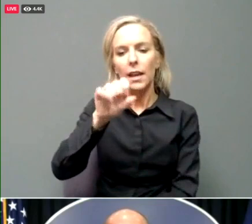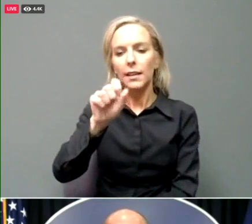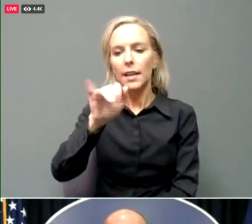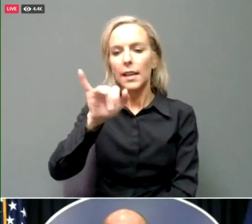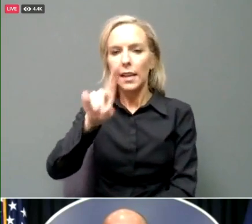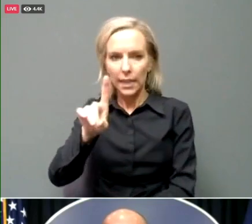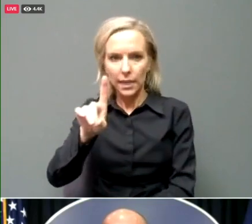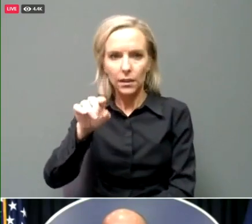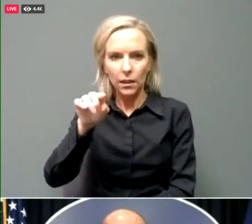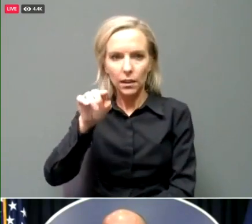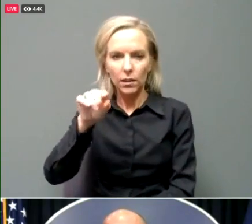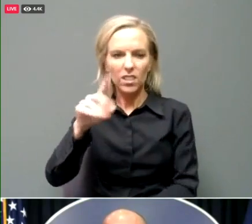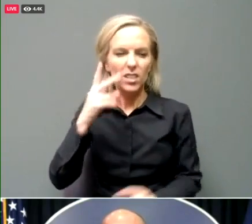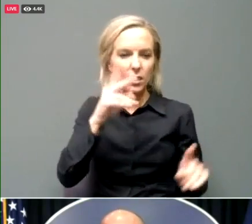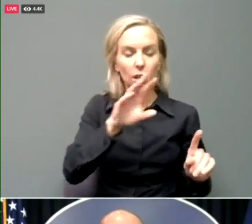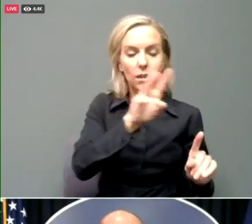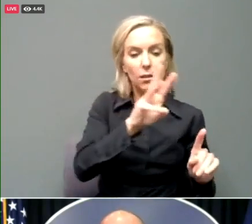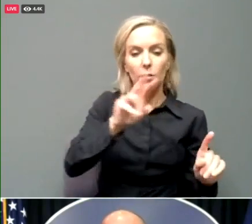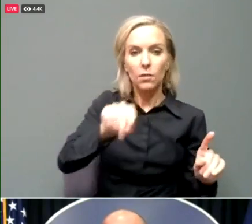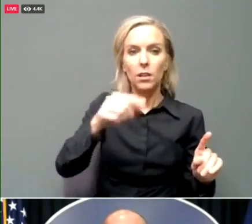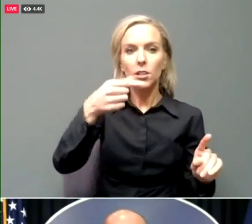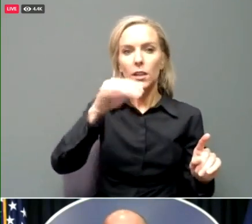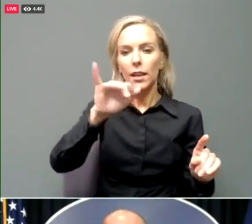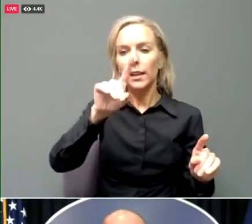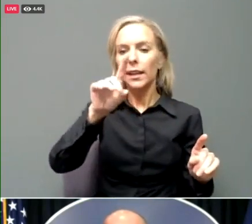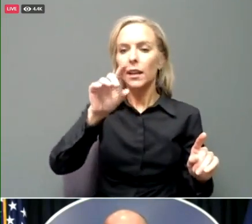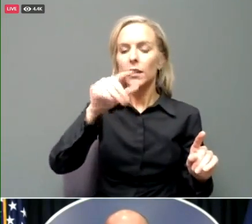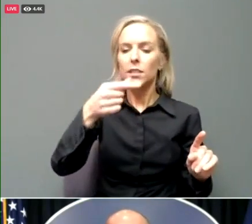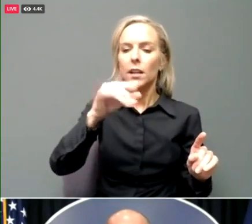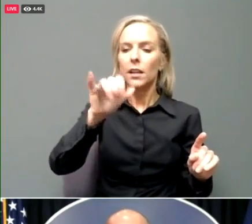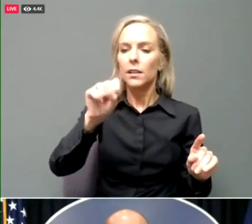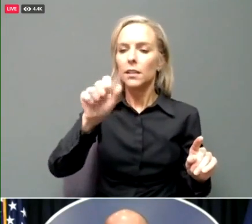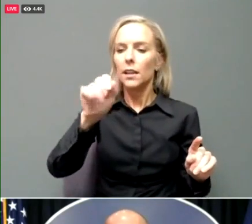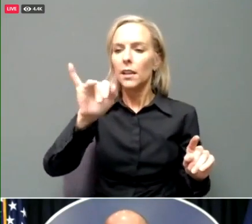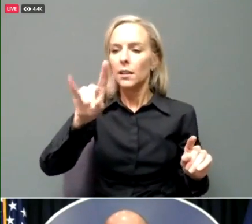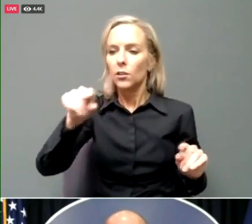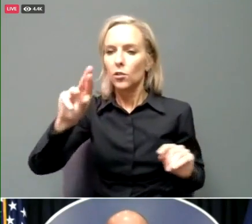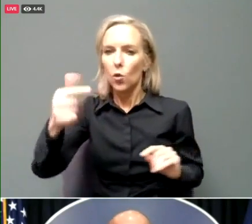front of that. This website shows thes e gnomic mapping of the SARS cov to